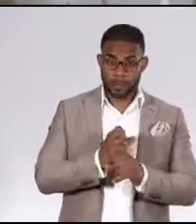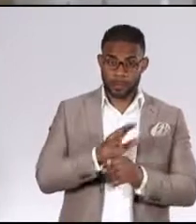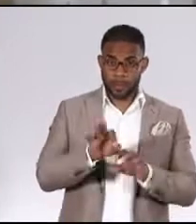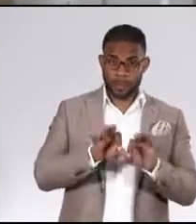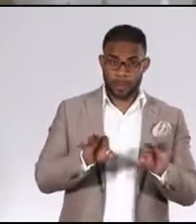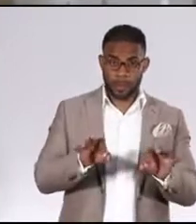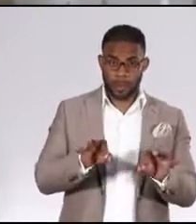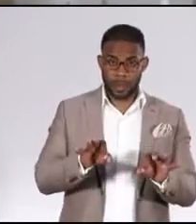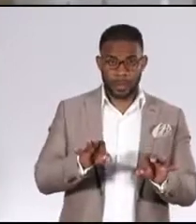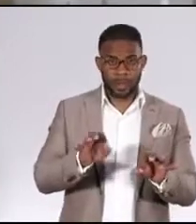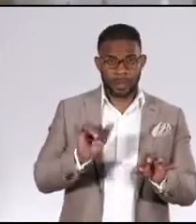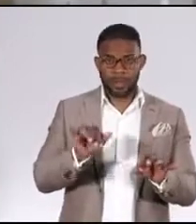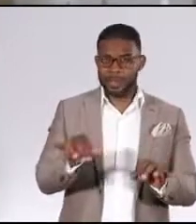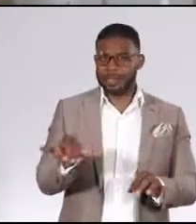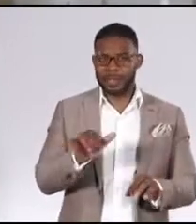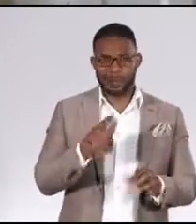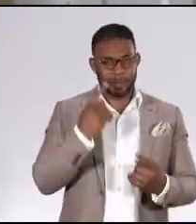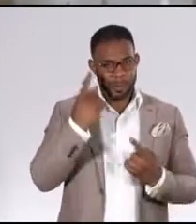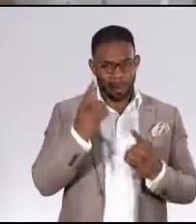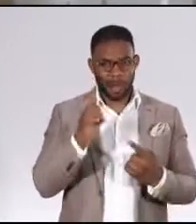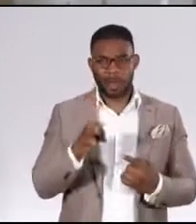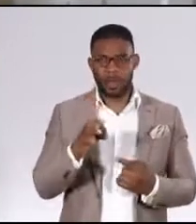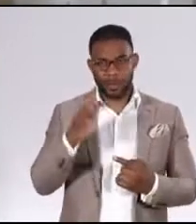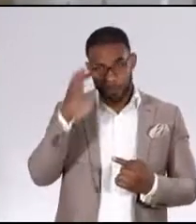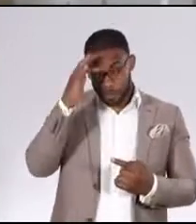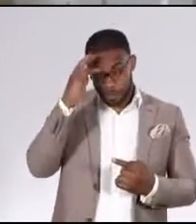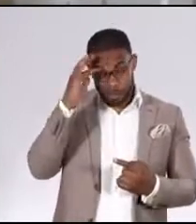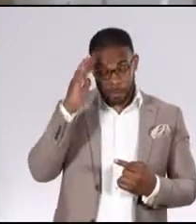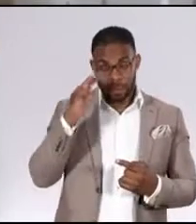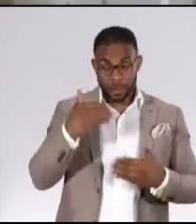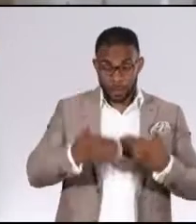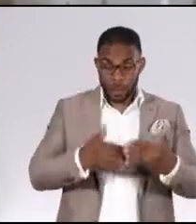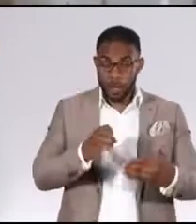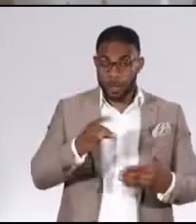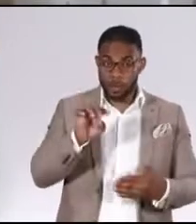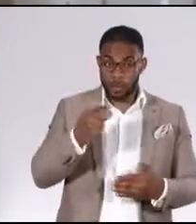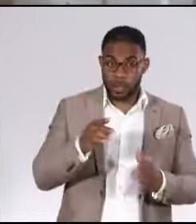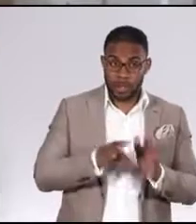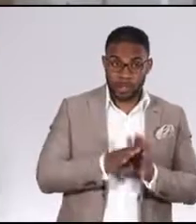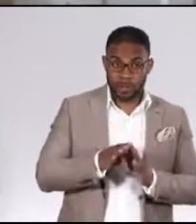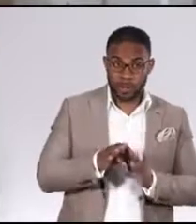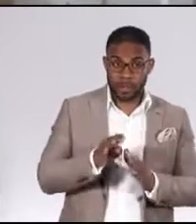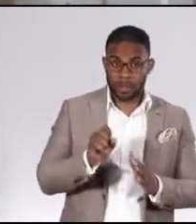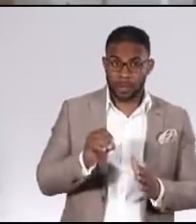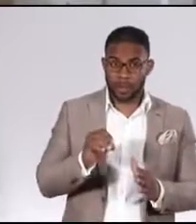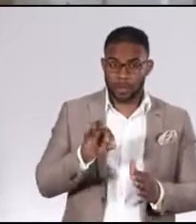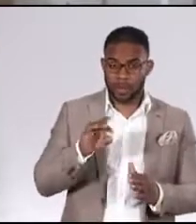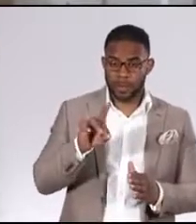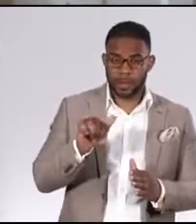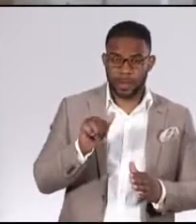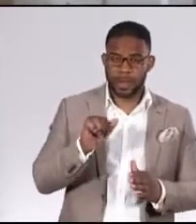The same can be thought of uh of of the process of drug development. So the fda is actually involved